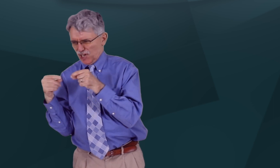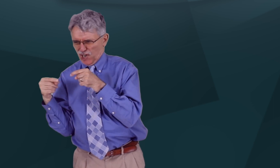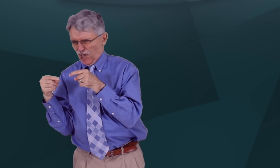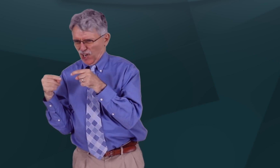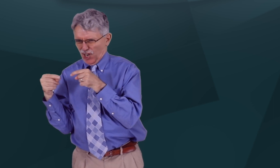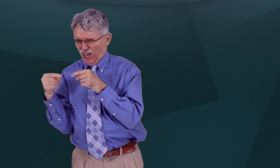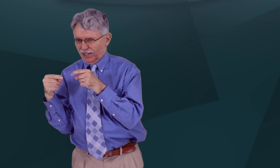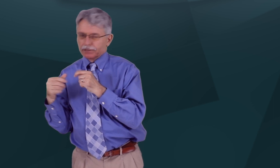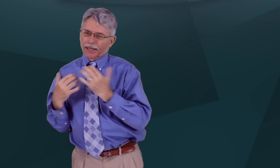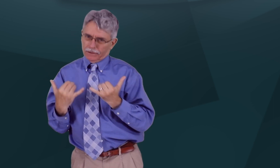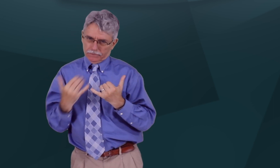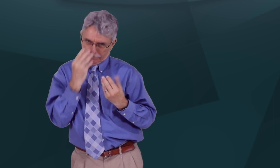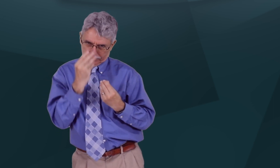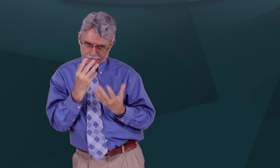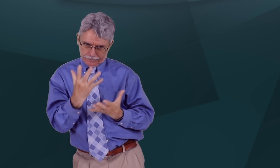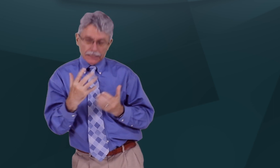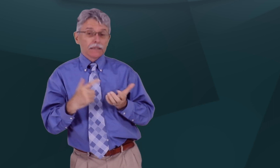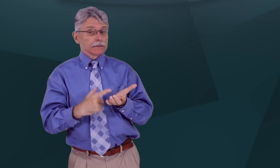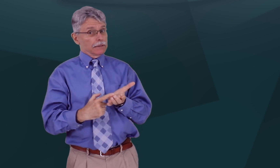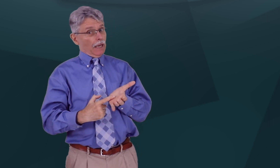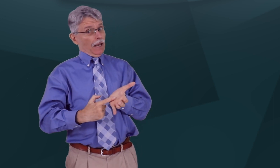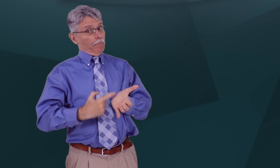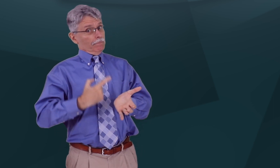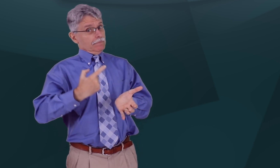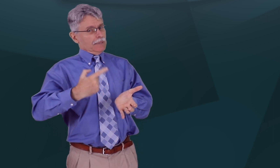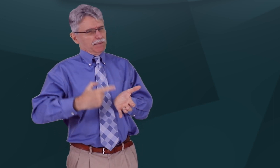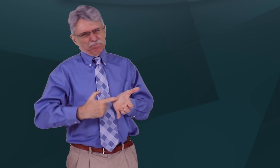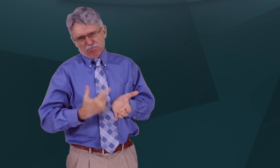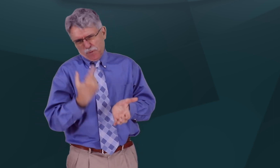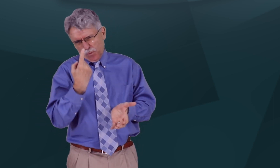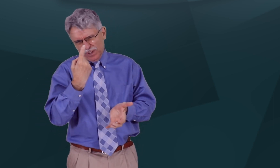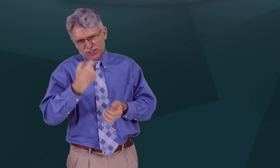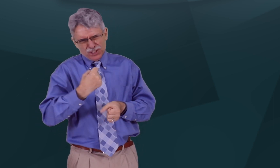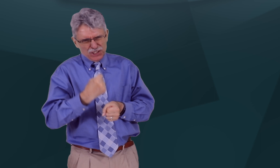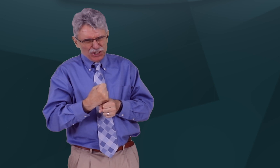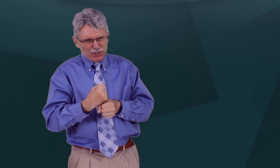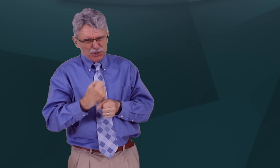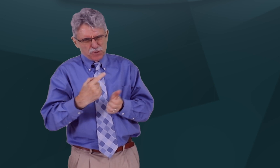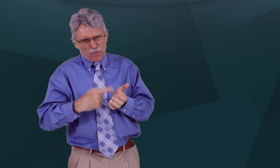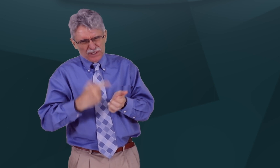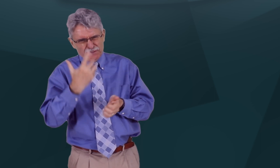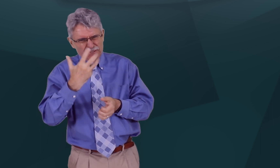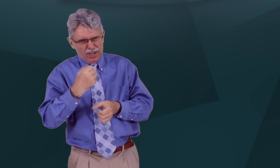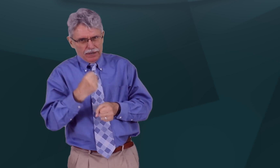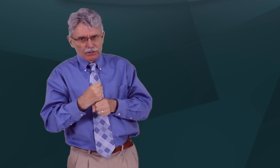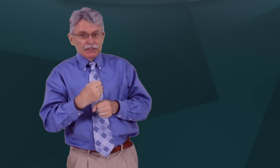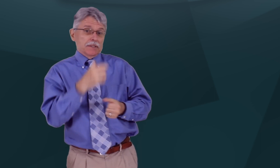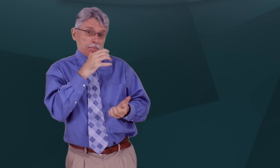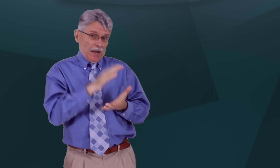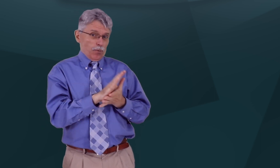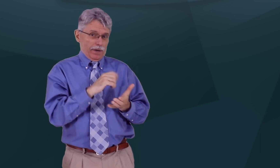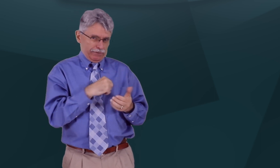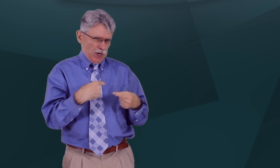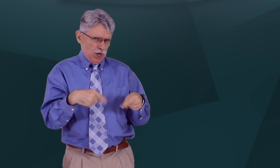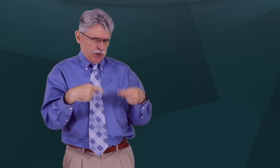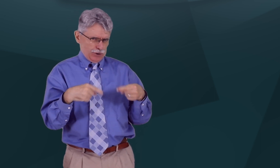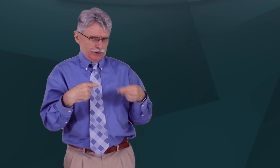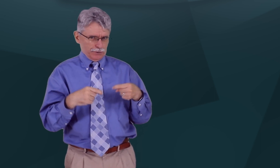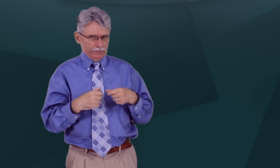you know, and had whatever conversation. I need to let you know that sometimes, maybe once or once every five years, my wife and I argue.